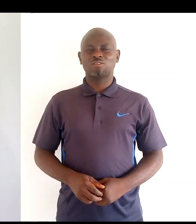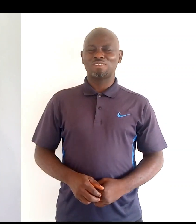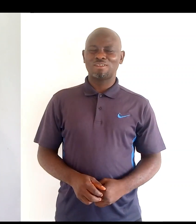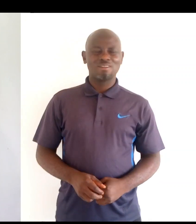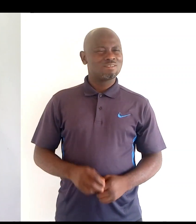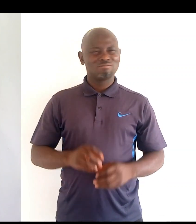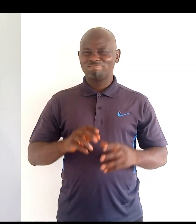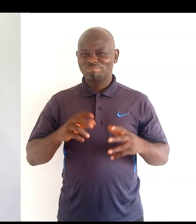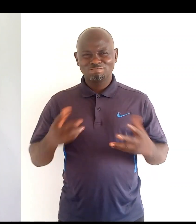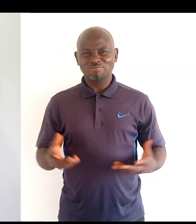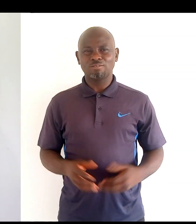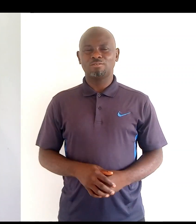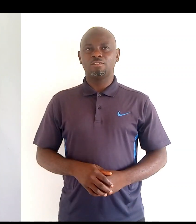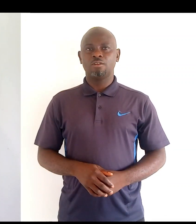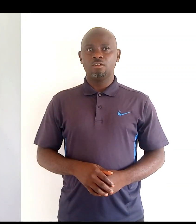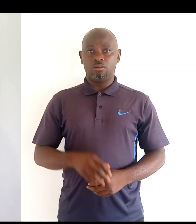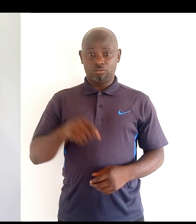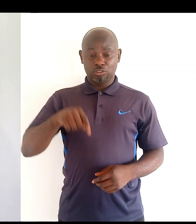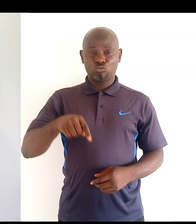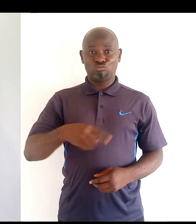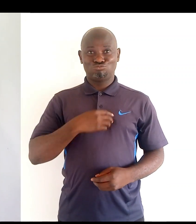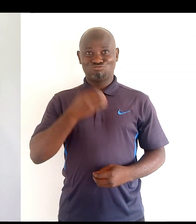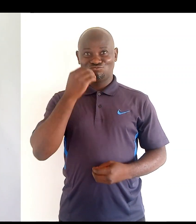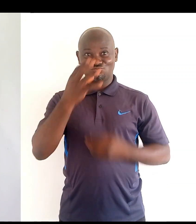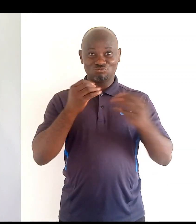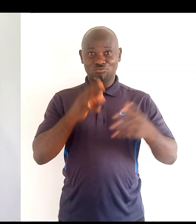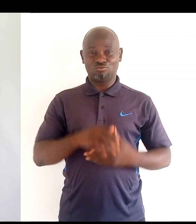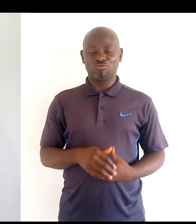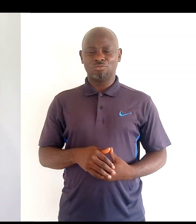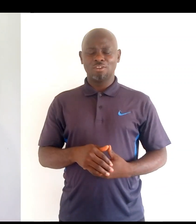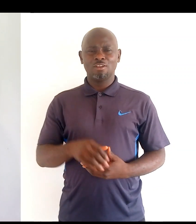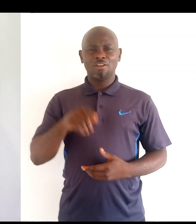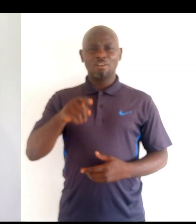be Ghanaian sign language used in education. If you are from a village like Adamorobe,